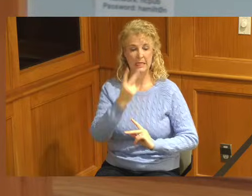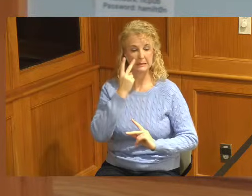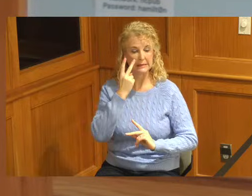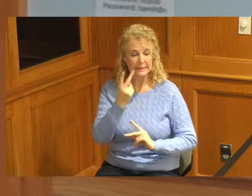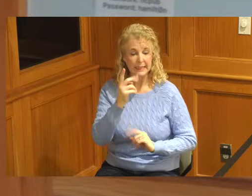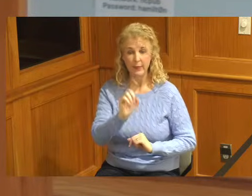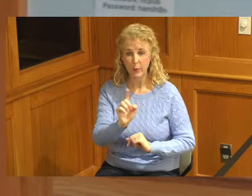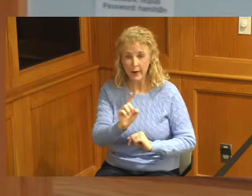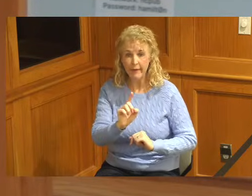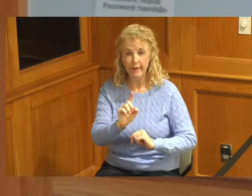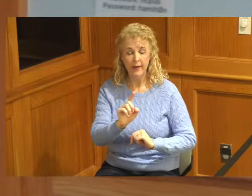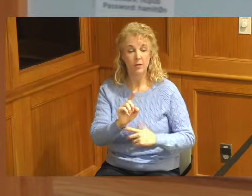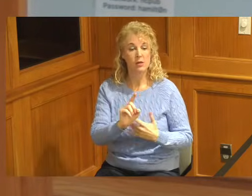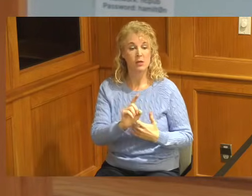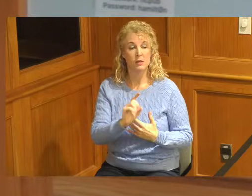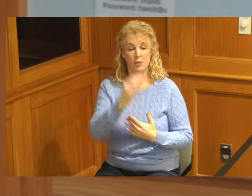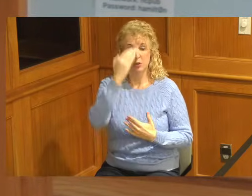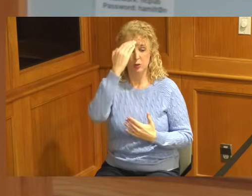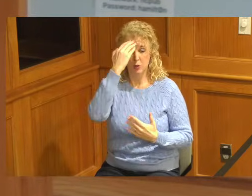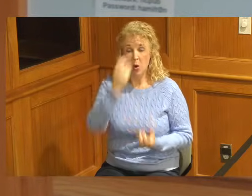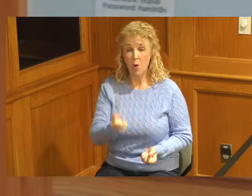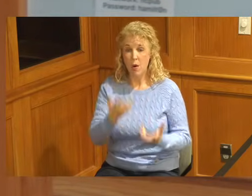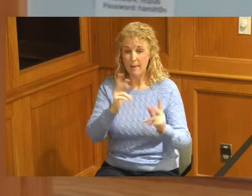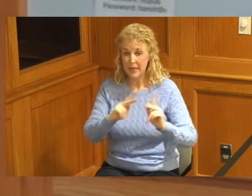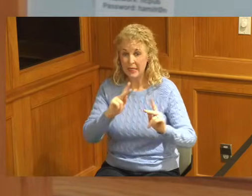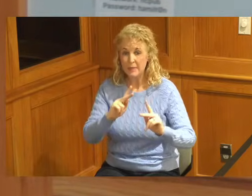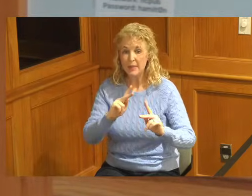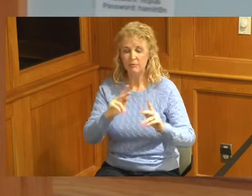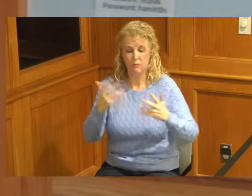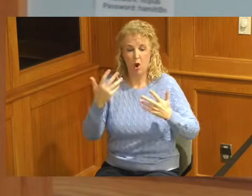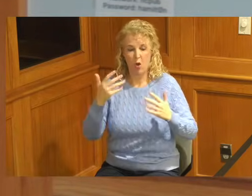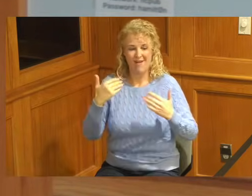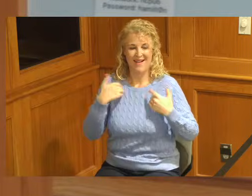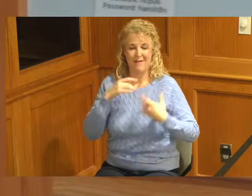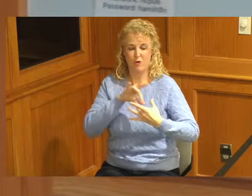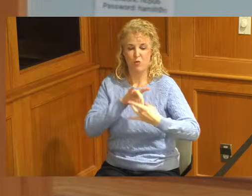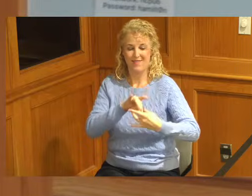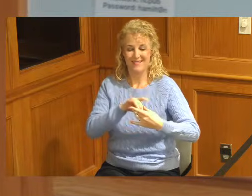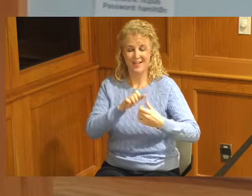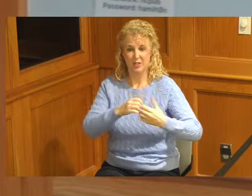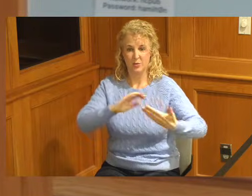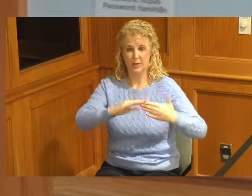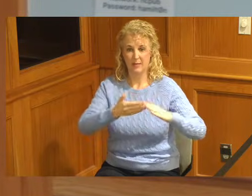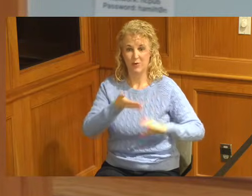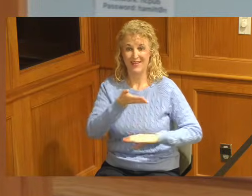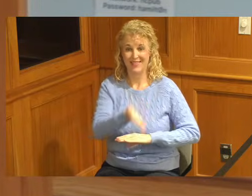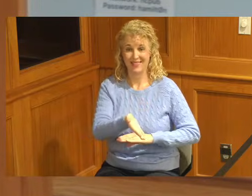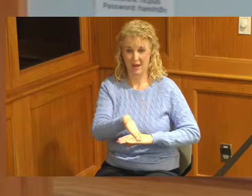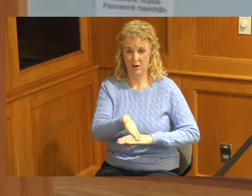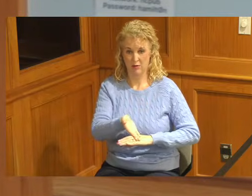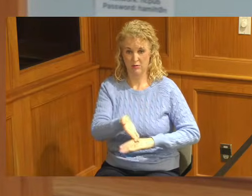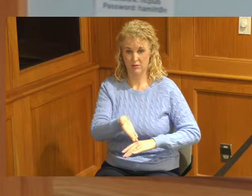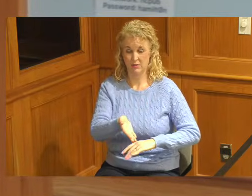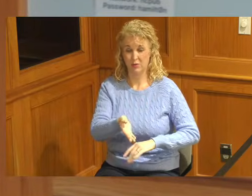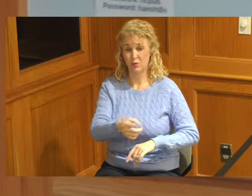development opportunities engaging with their community constantly who can help who really help